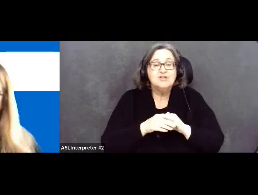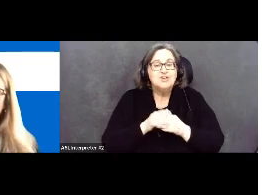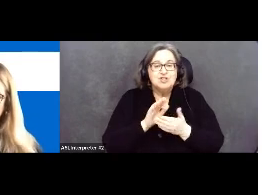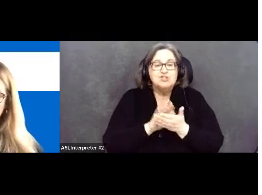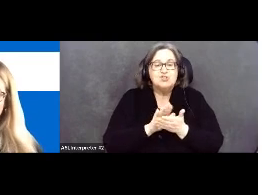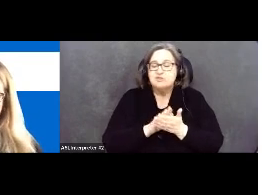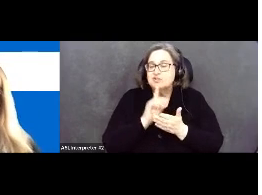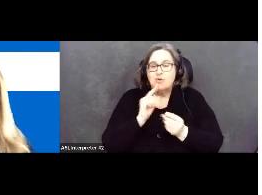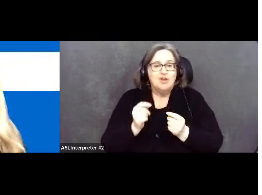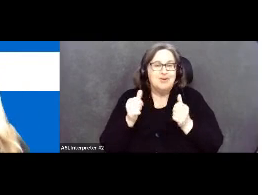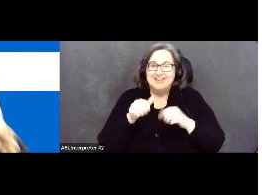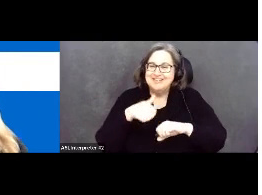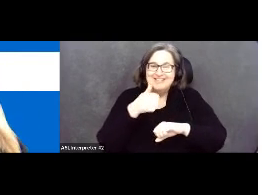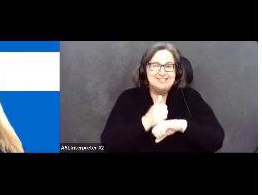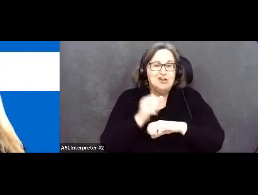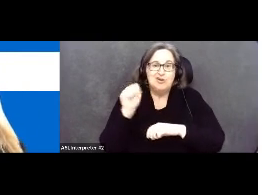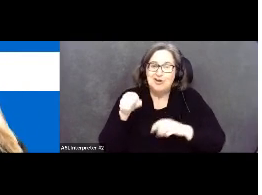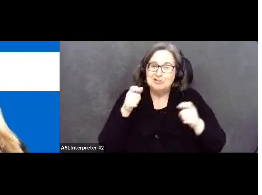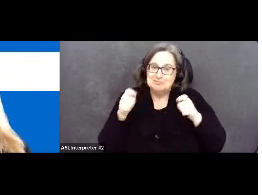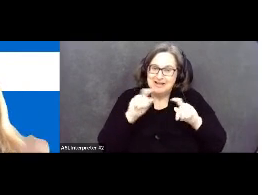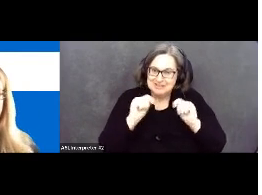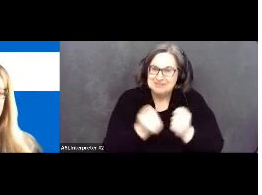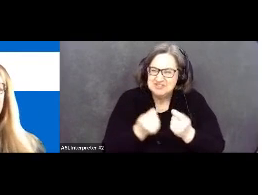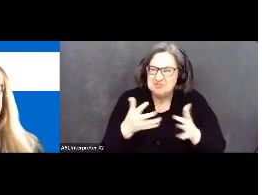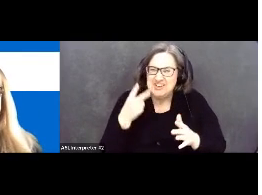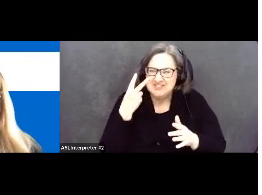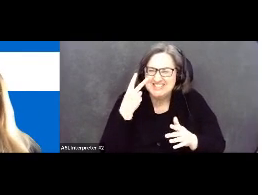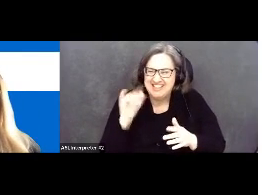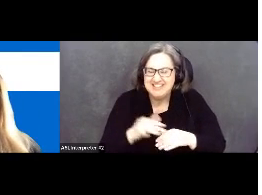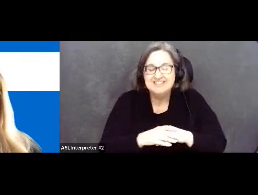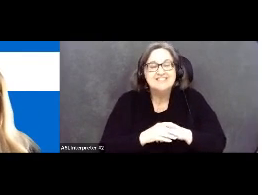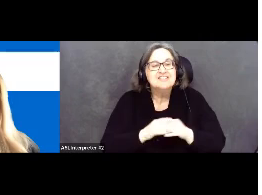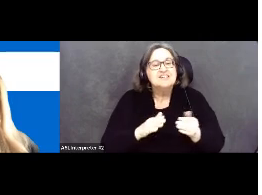quick to set up concussion management teams. We've seen that. Next slide,